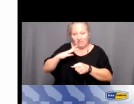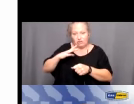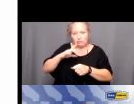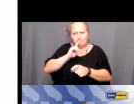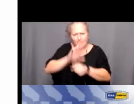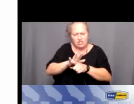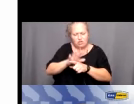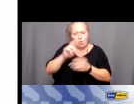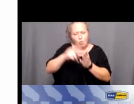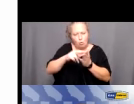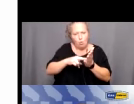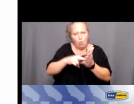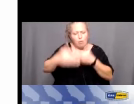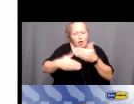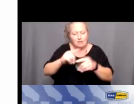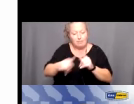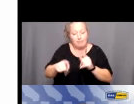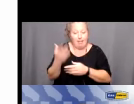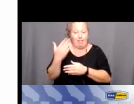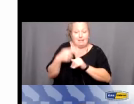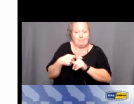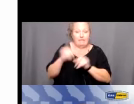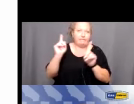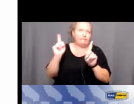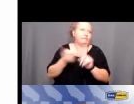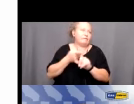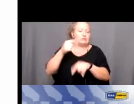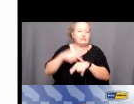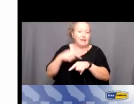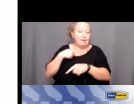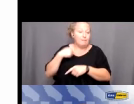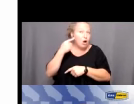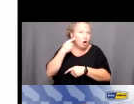process but last month I heard cal OSHA's research